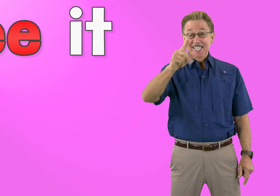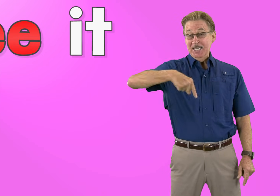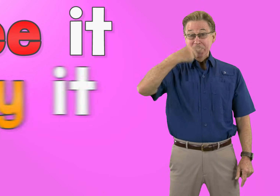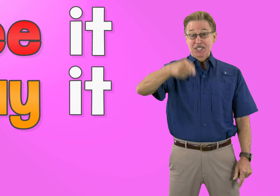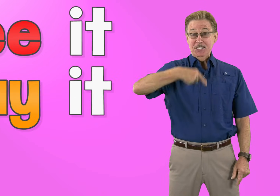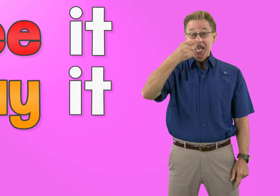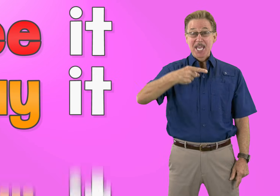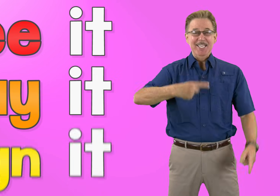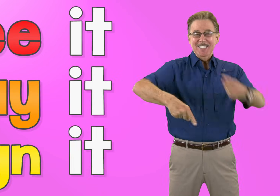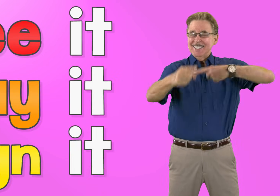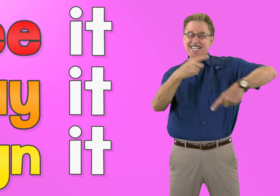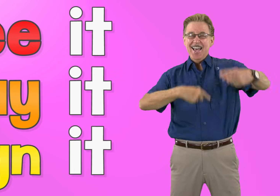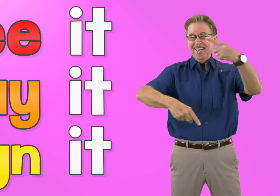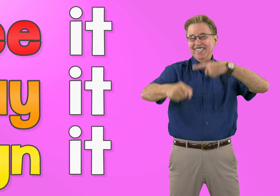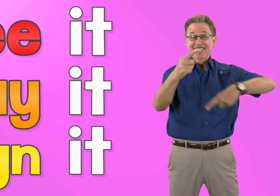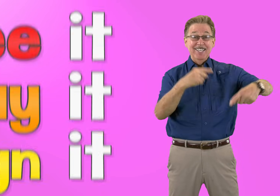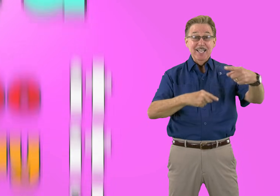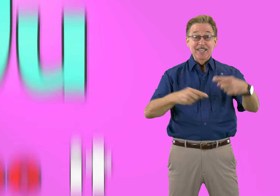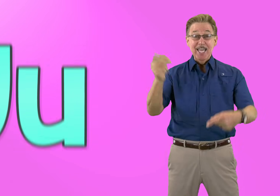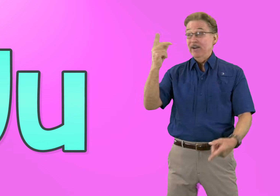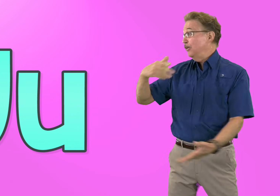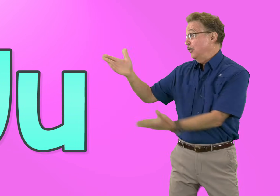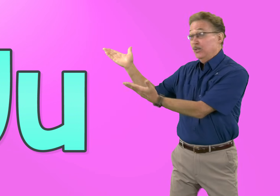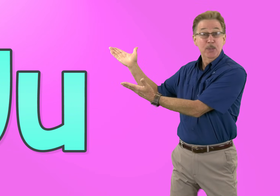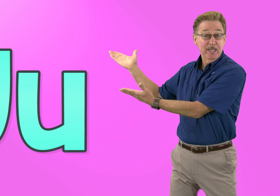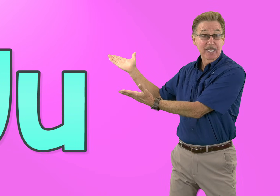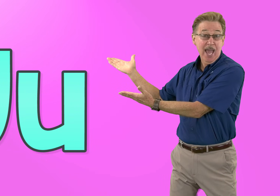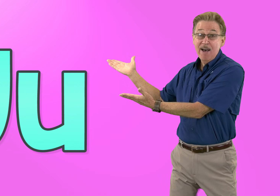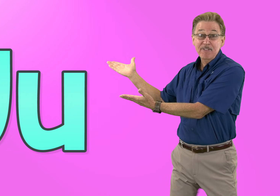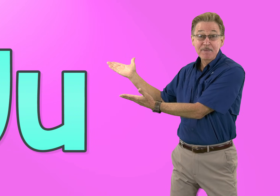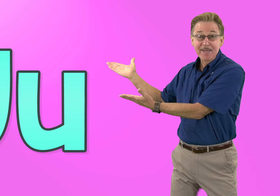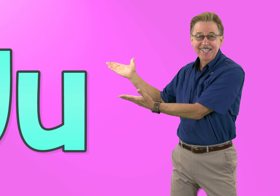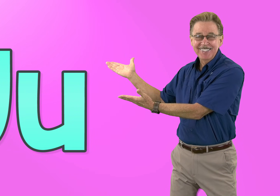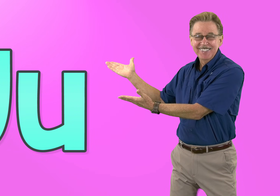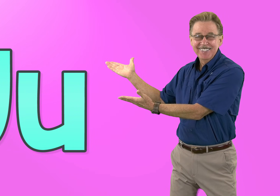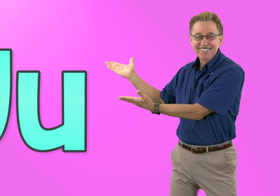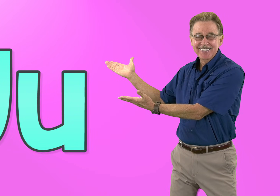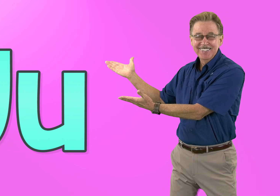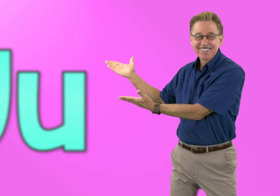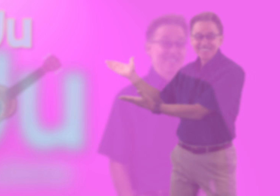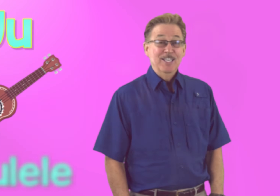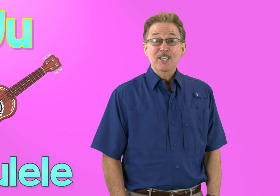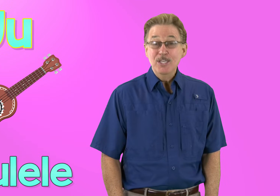See it, Say it Sign it Letter U u in the alphabet